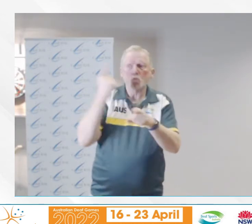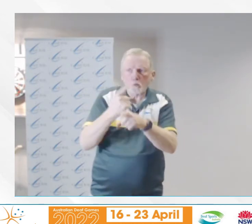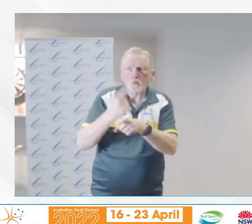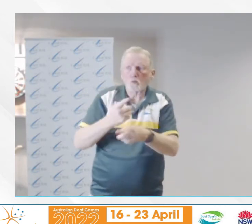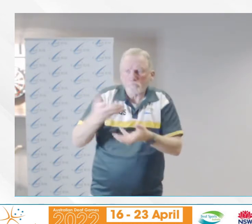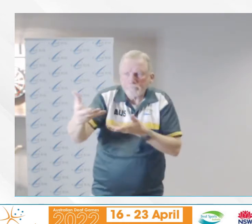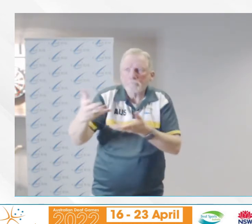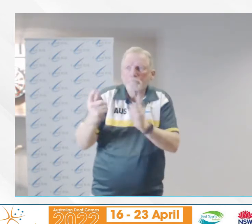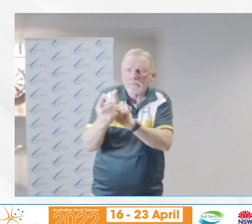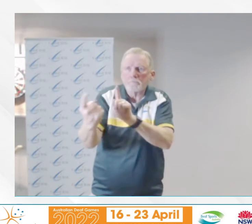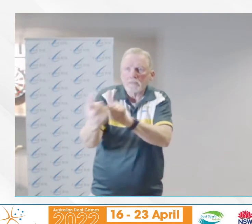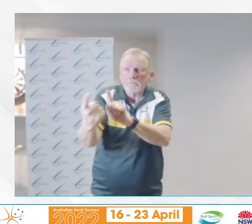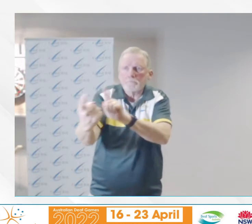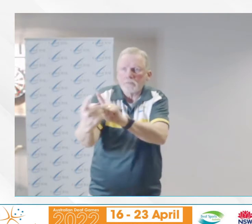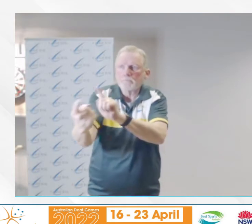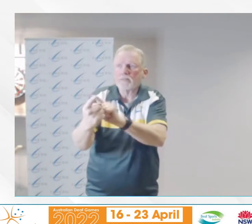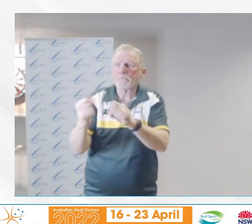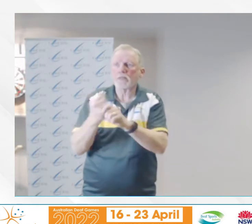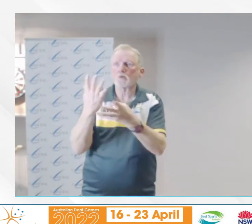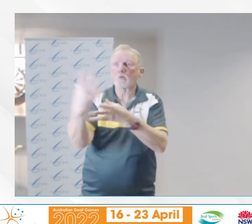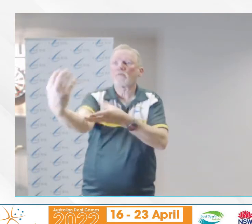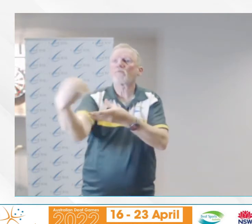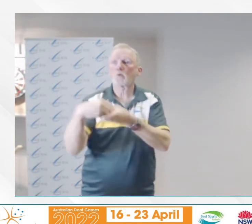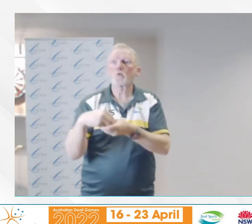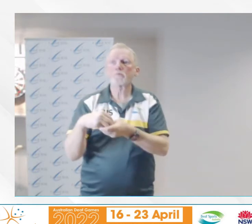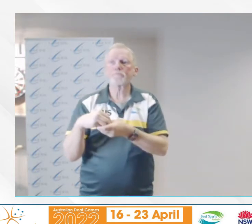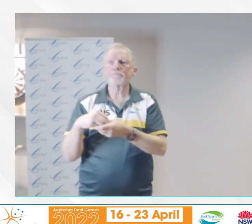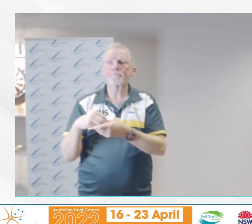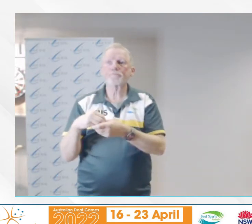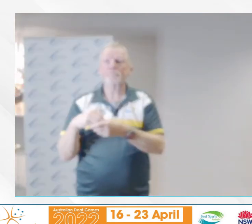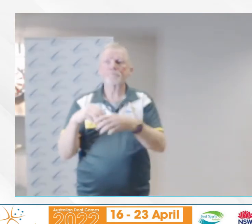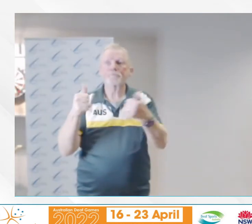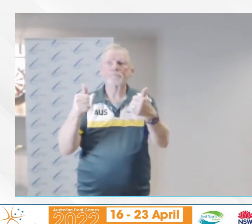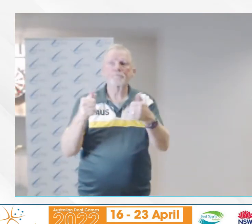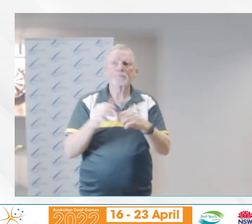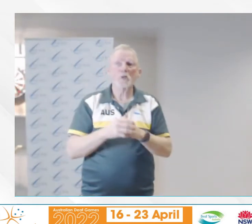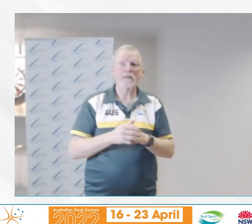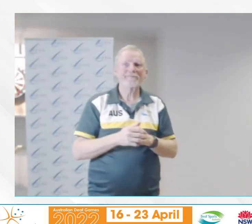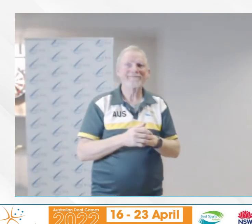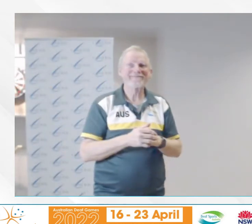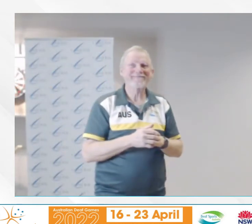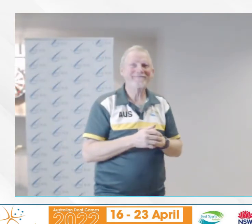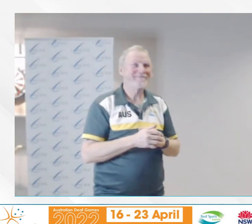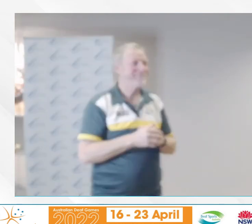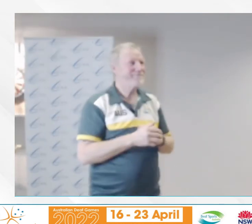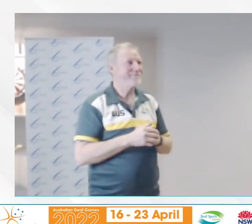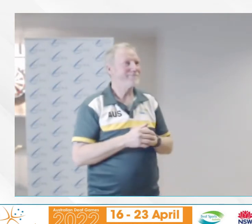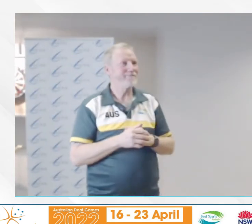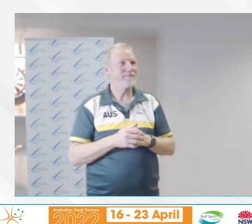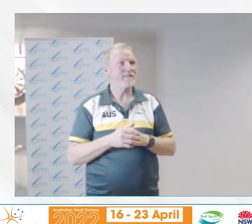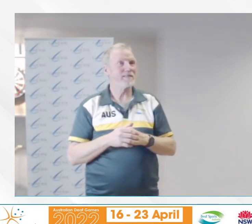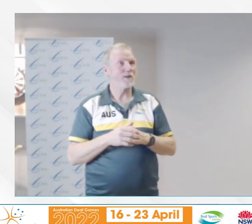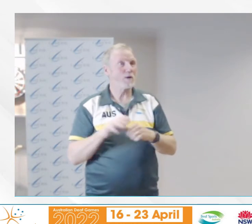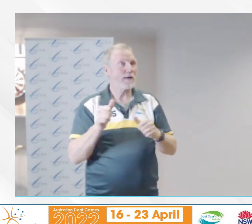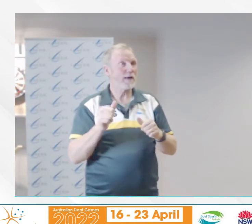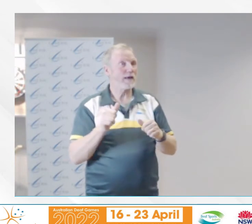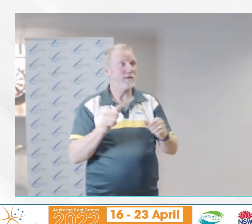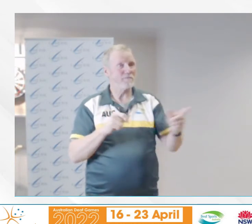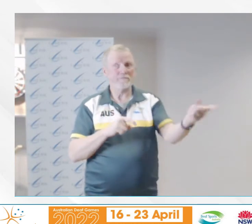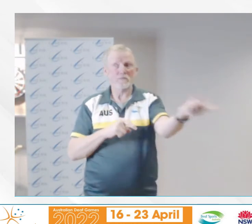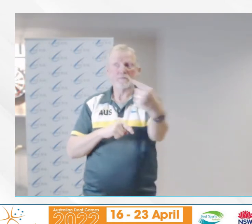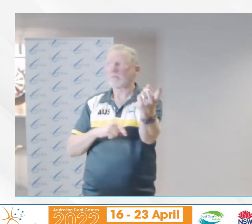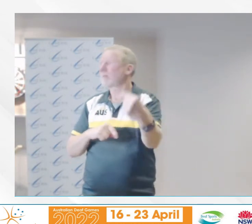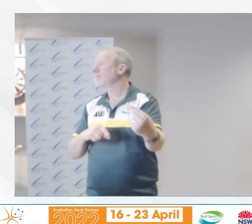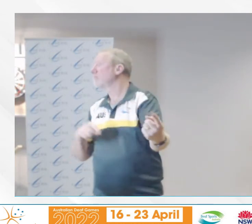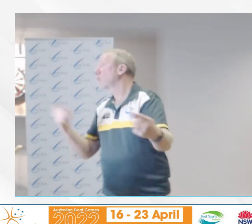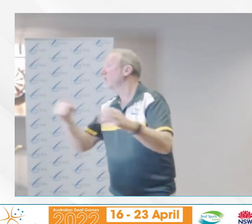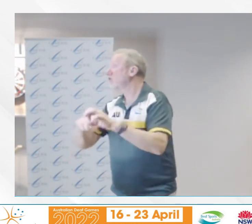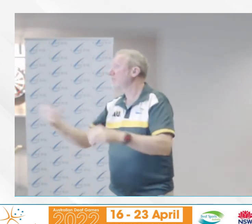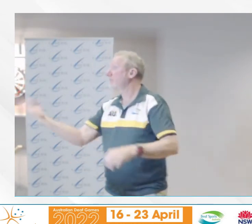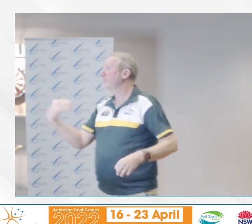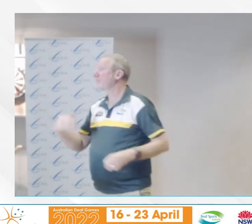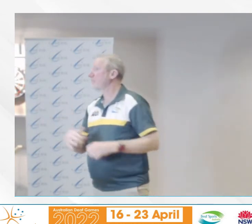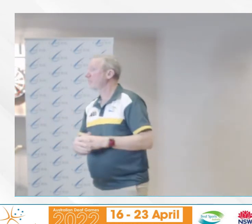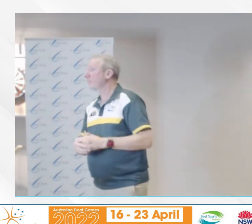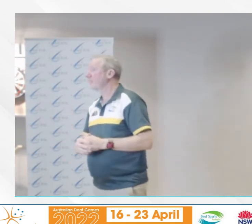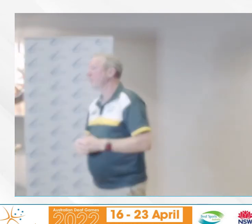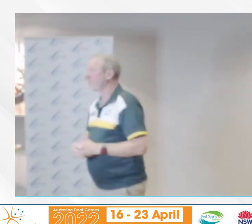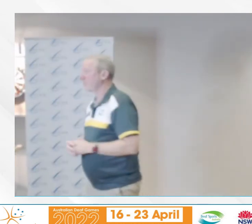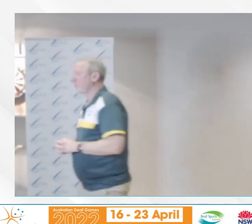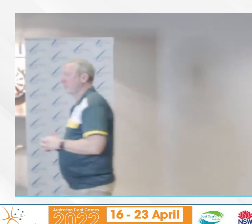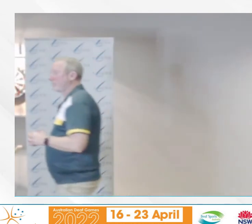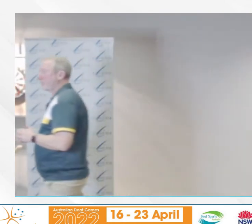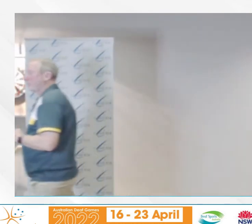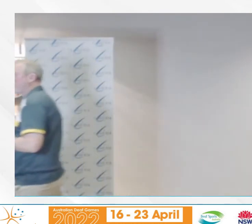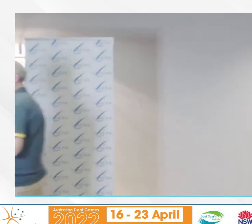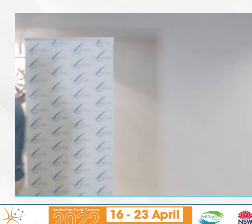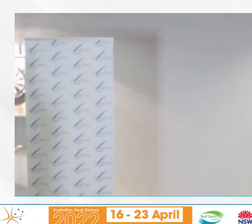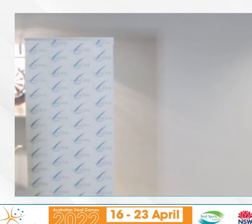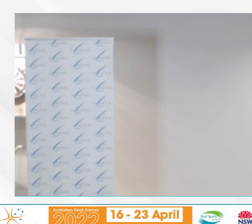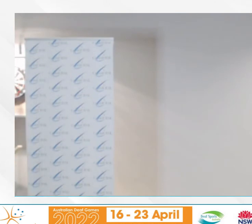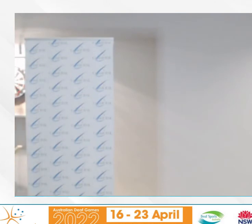proper access for everybody and we can assist them in getting involved